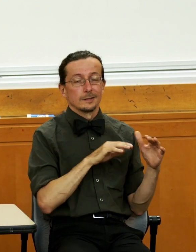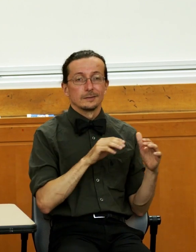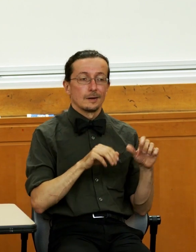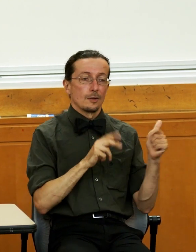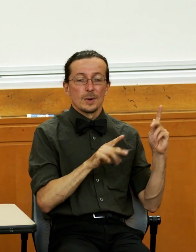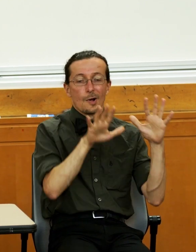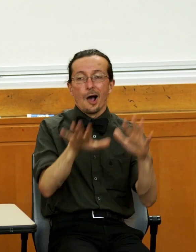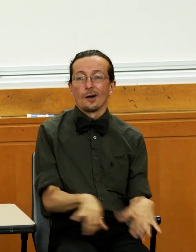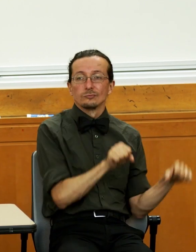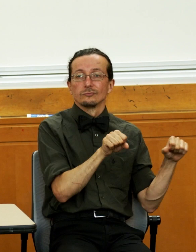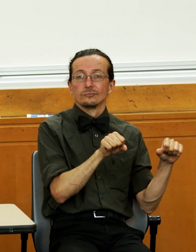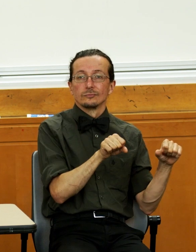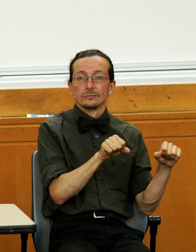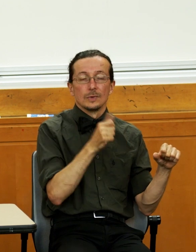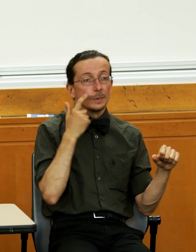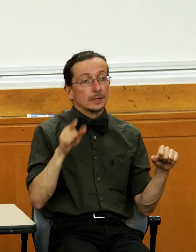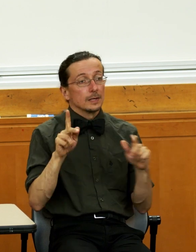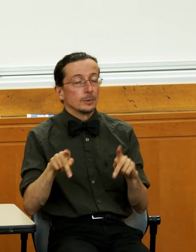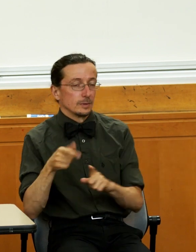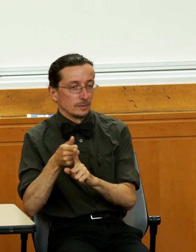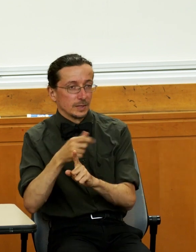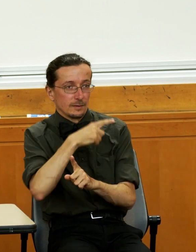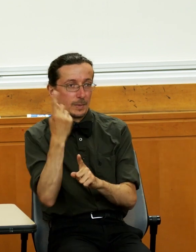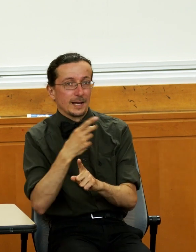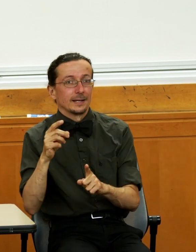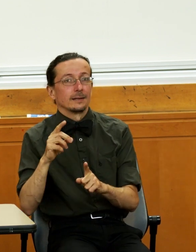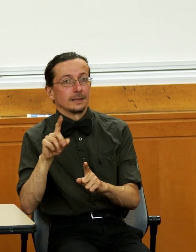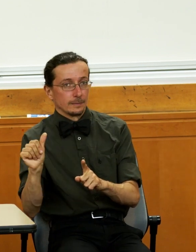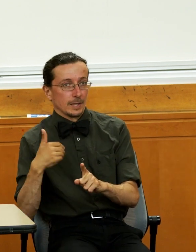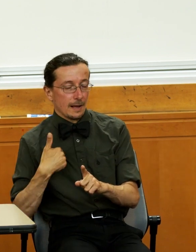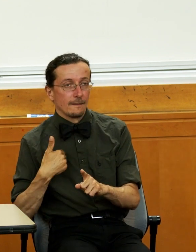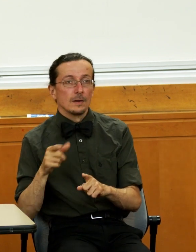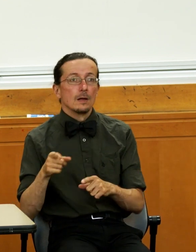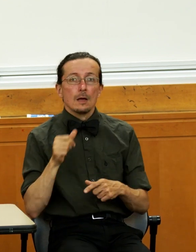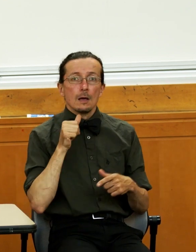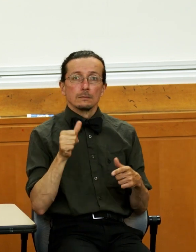Since this person, a black disabled person, didn't post about any of the grants my co-organizers have